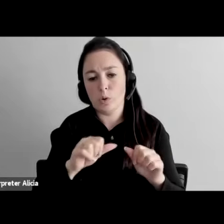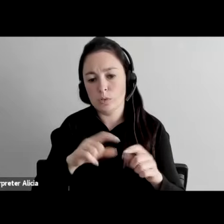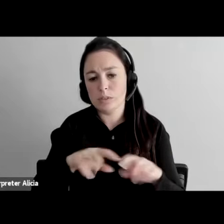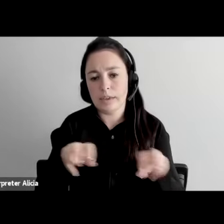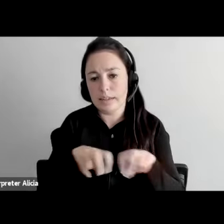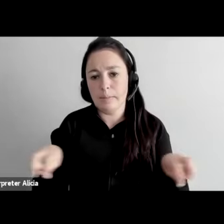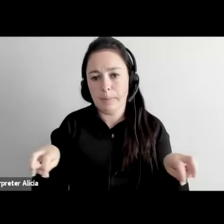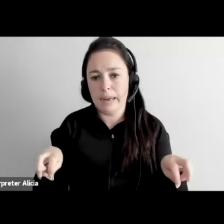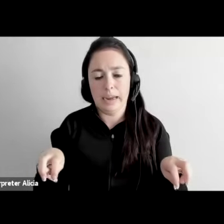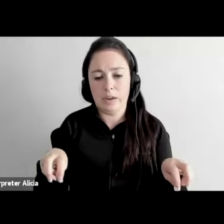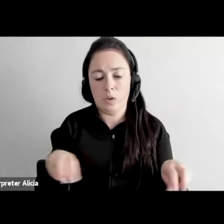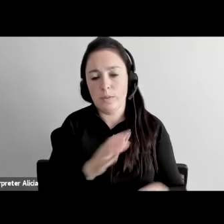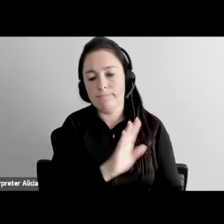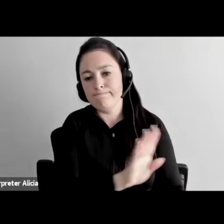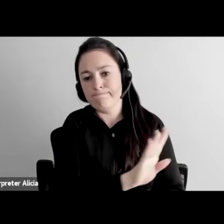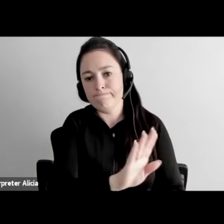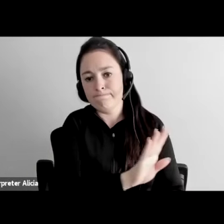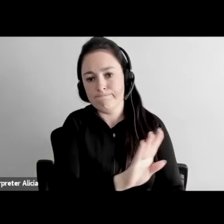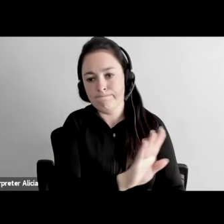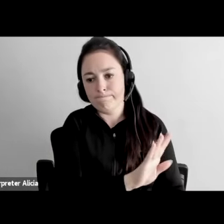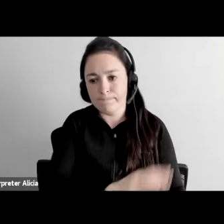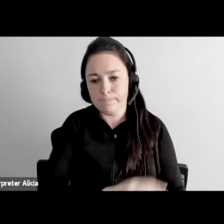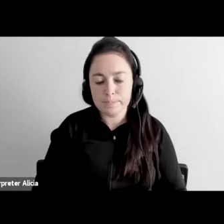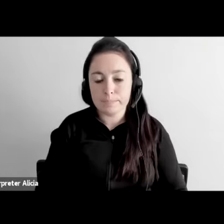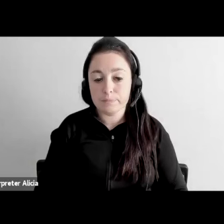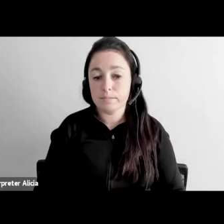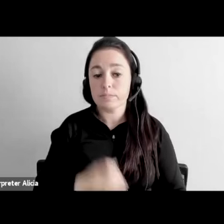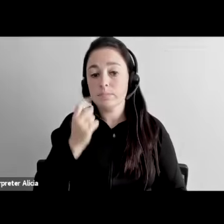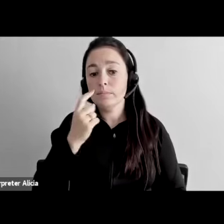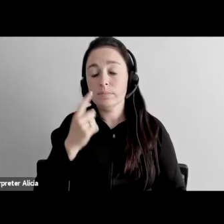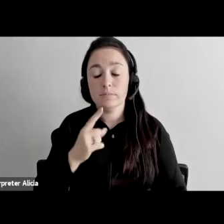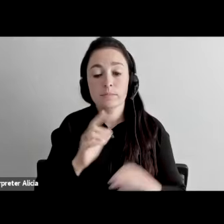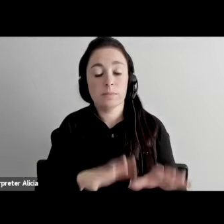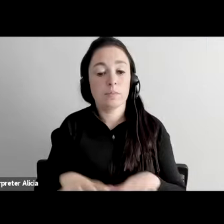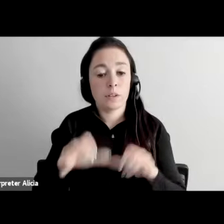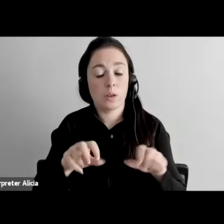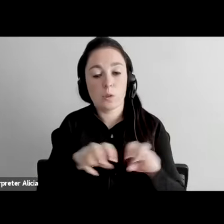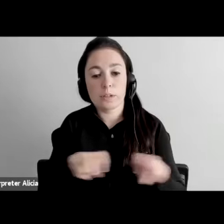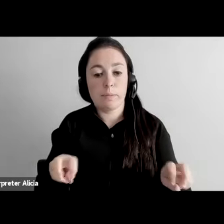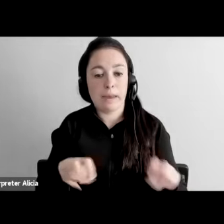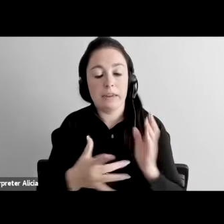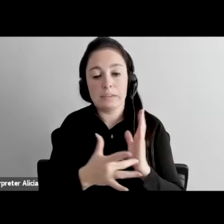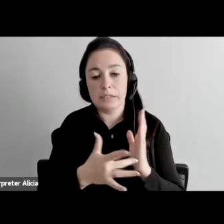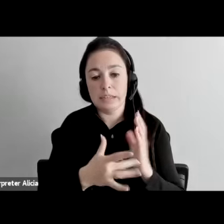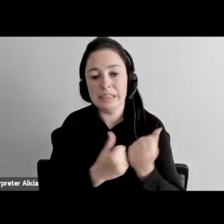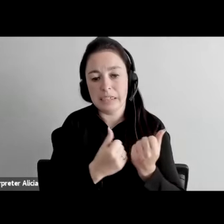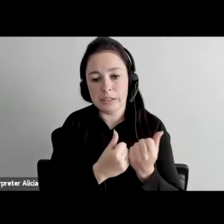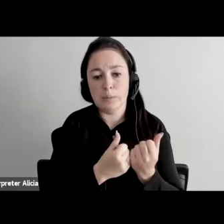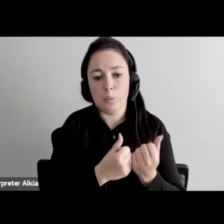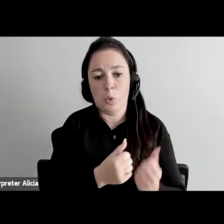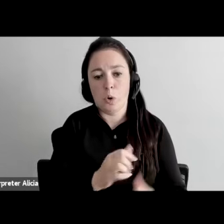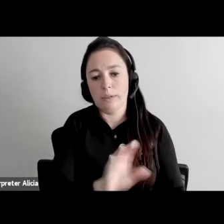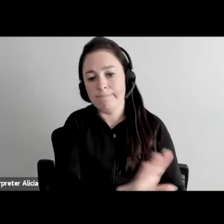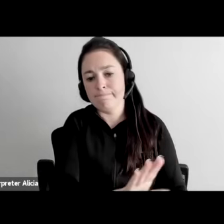and our tech support. So please do let us know.